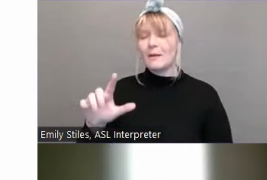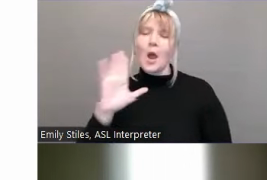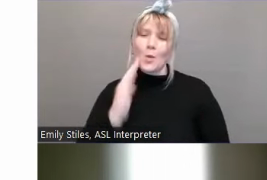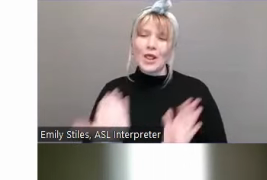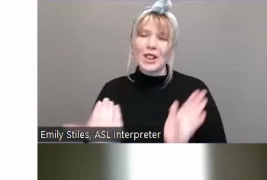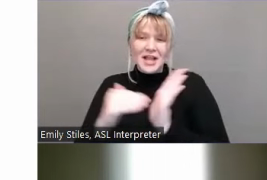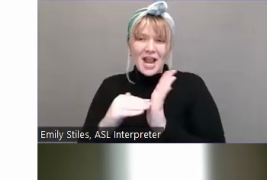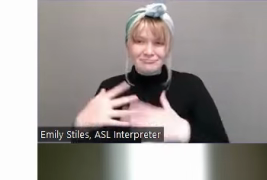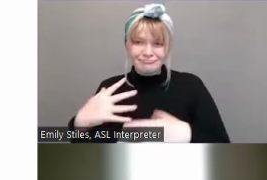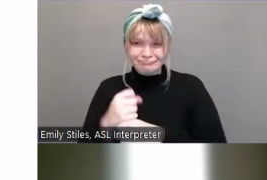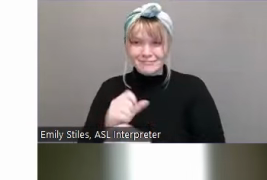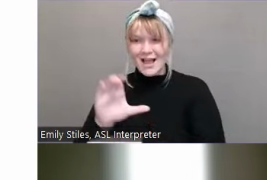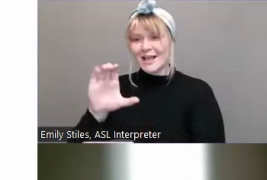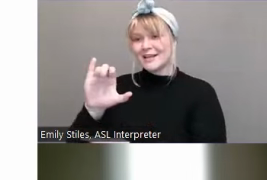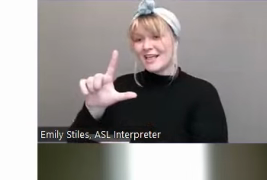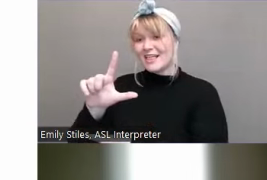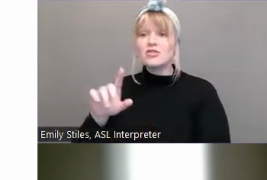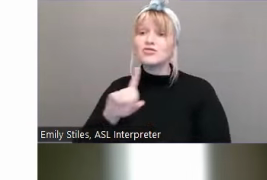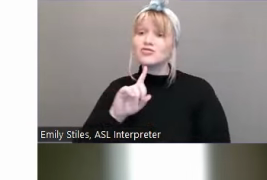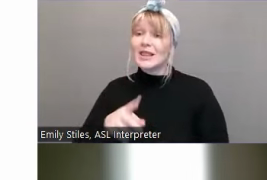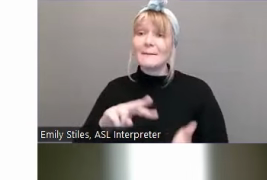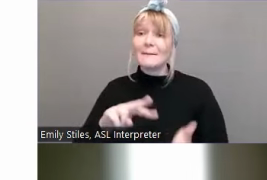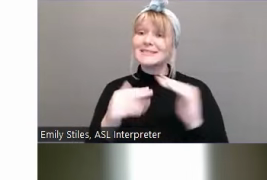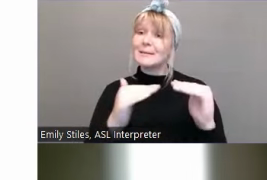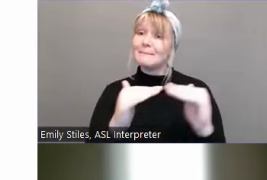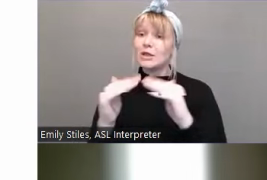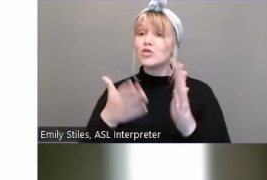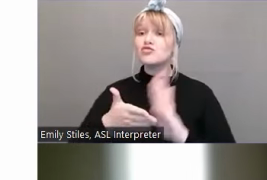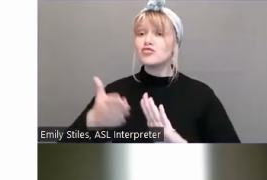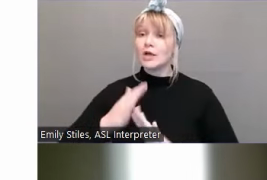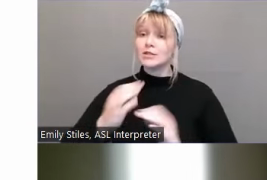are at the heart peer-run support centers for people with disabilities.